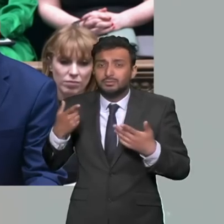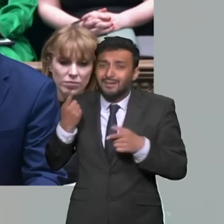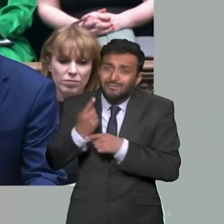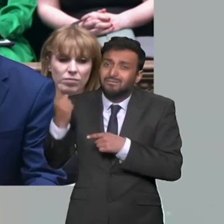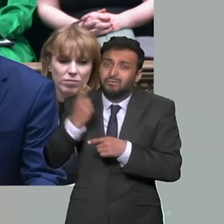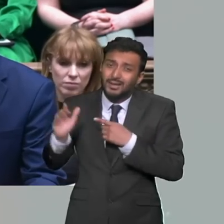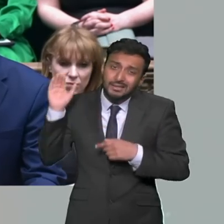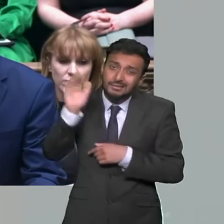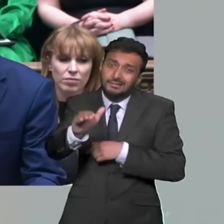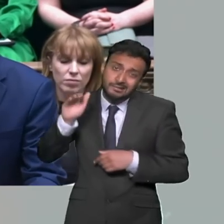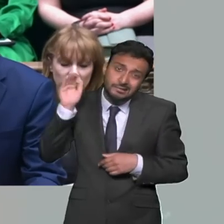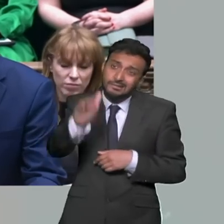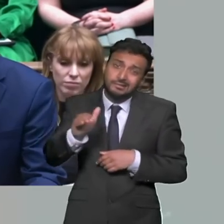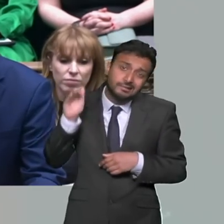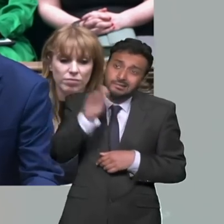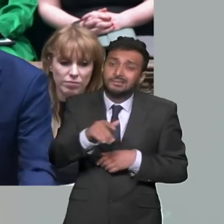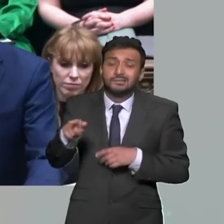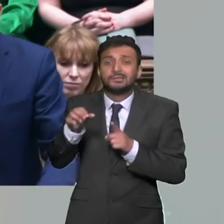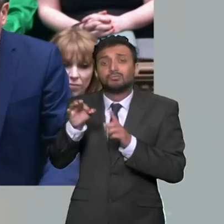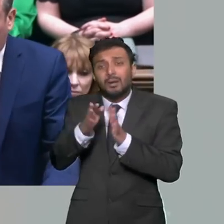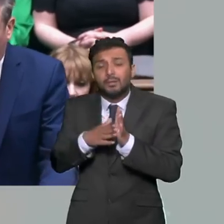of his dither and delay.